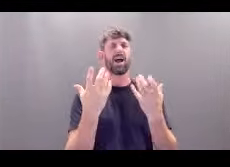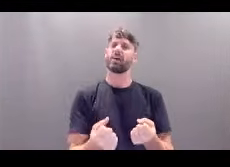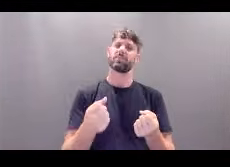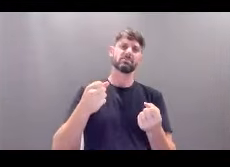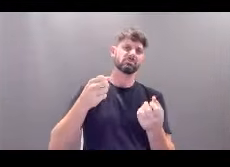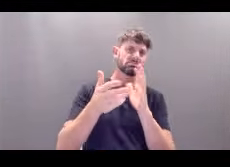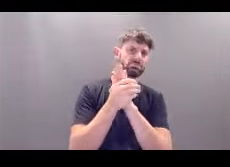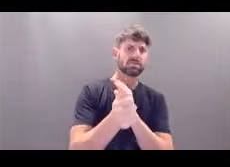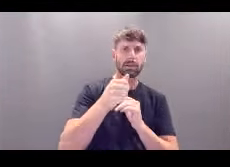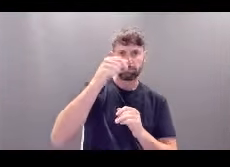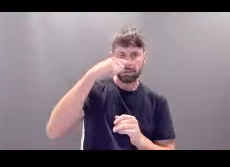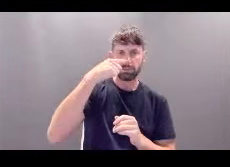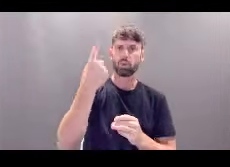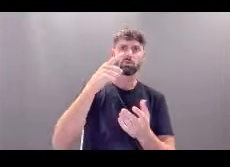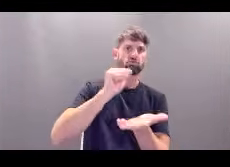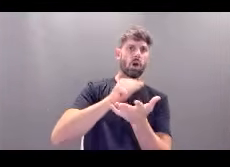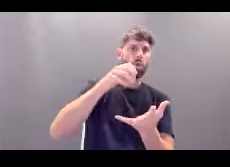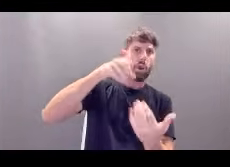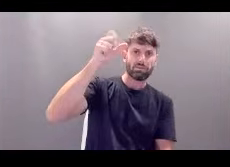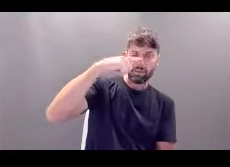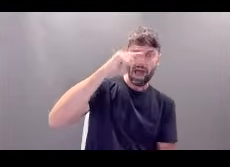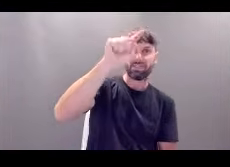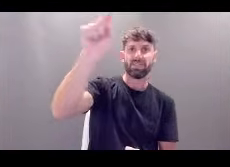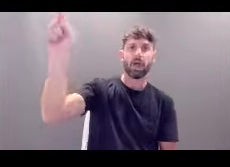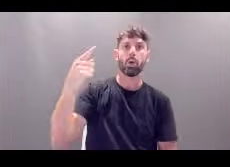able to provide advice about assistive technology.